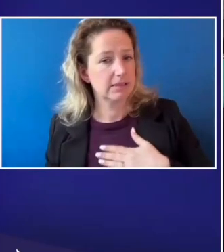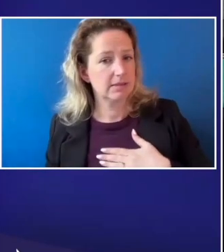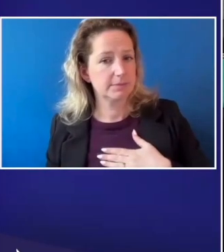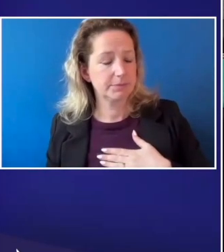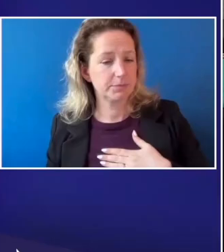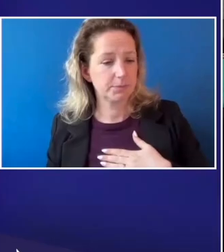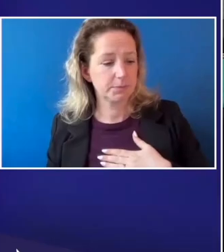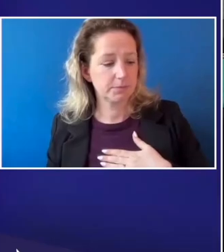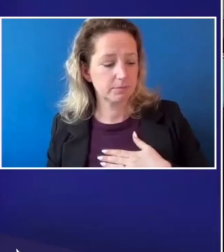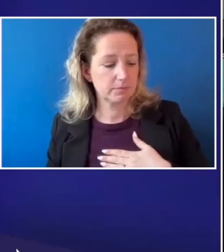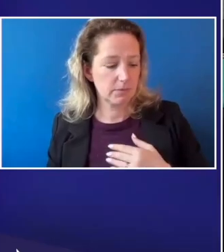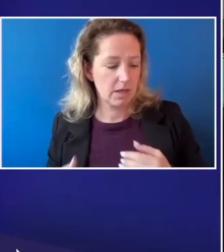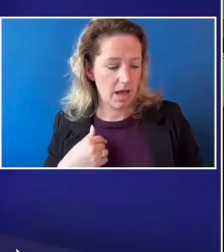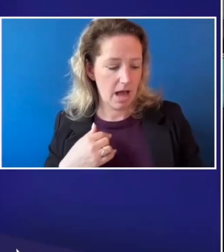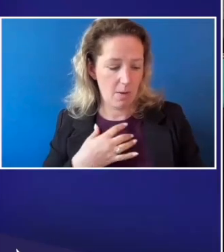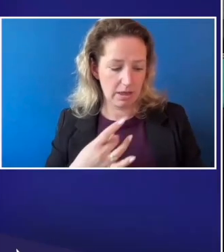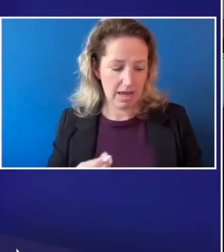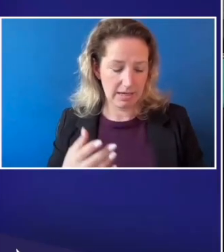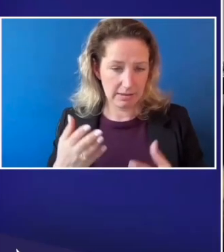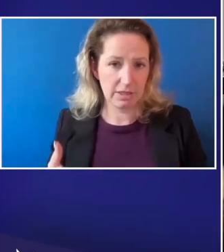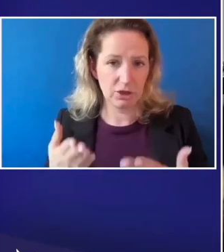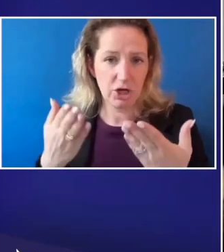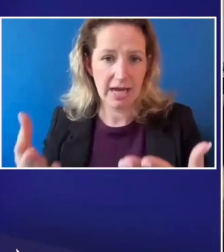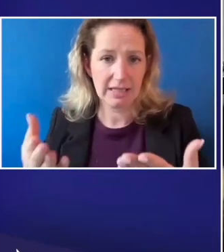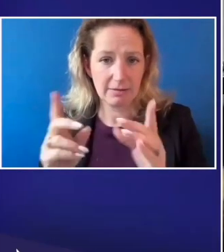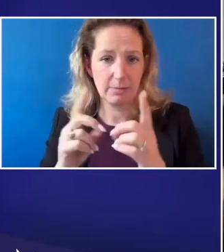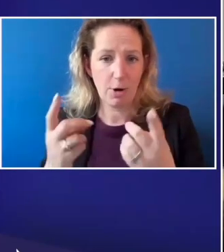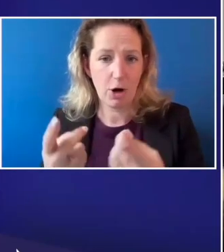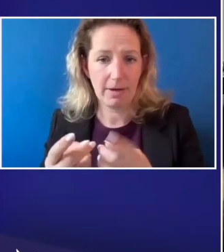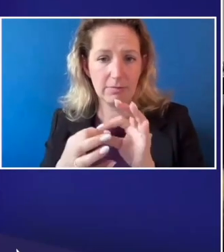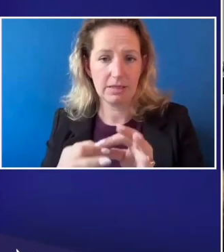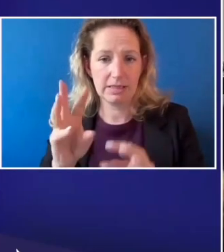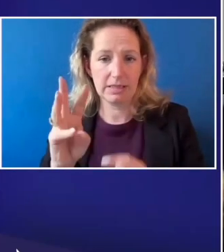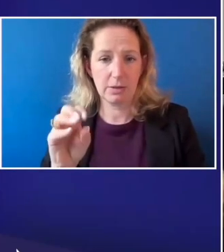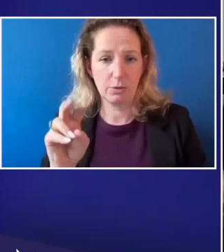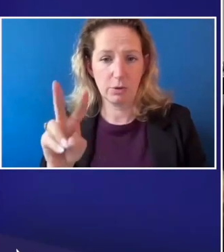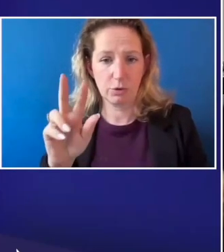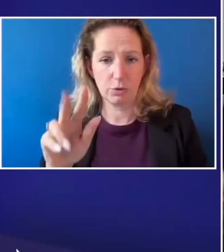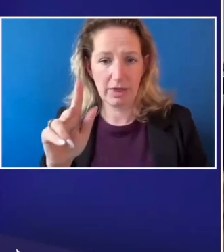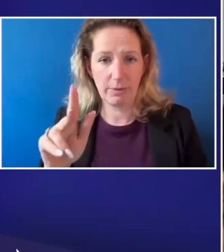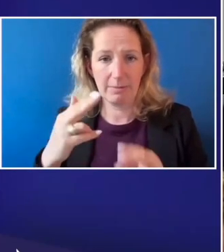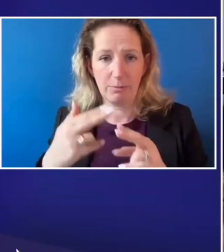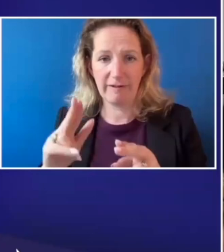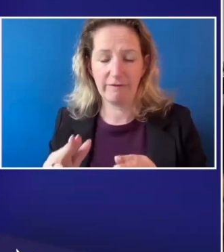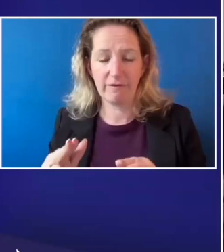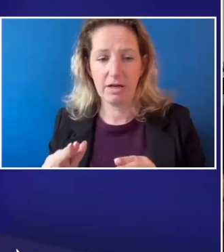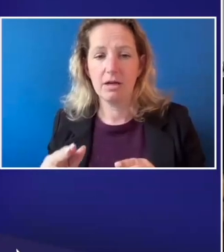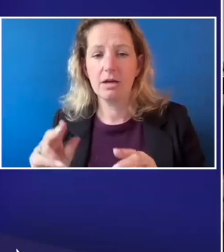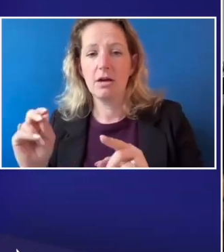I'd like to make a suggestion for the department about the 60223. Is it brief? Okay. And then we'll return to the caucus, please.